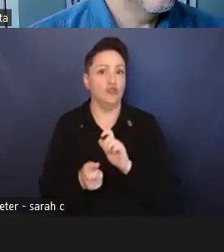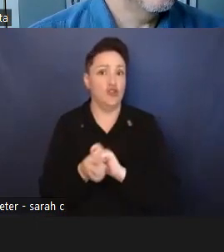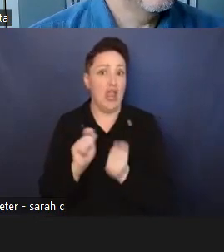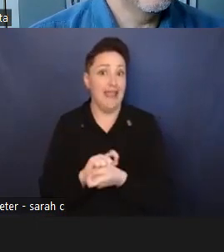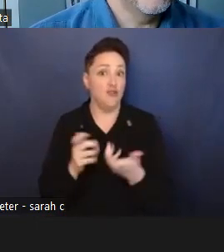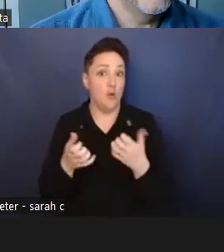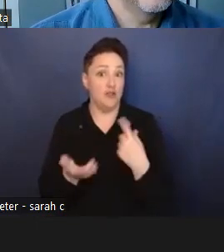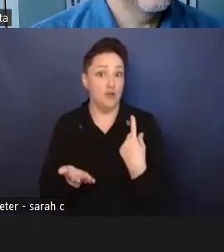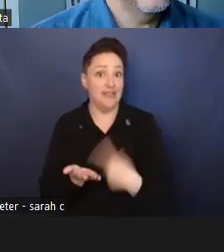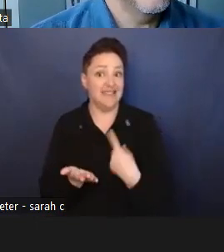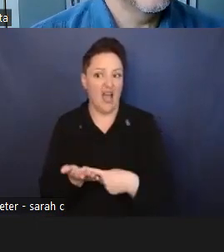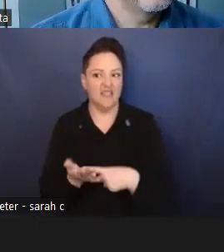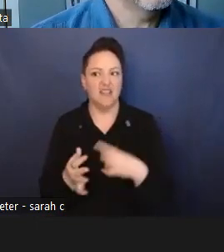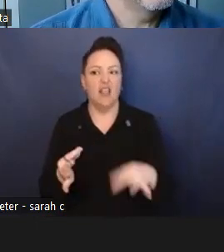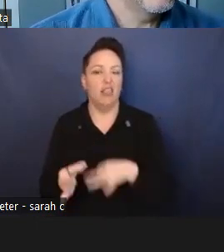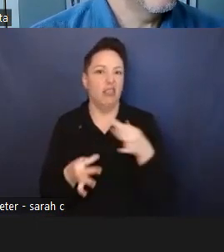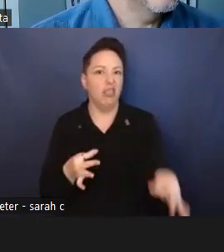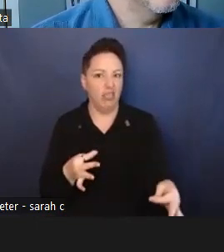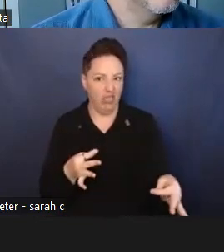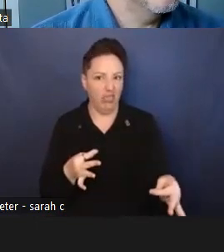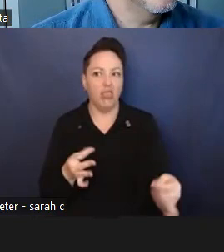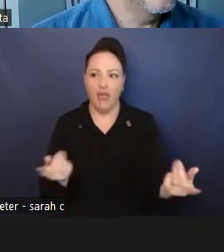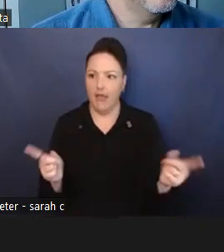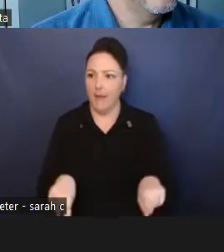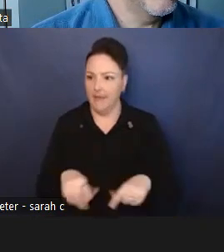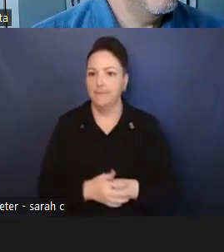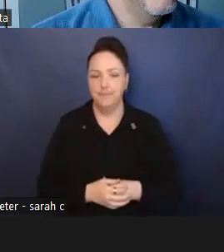So we will wait until subsequent month to hear from them.